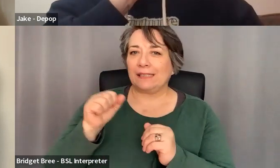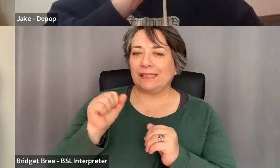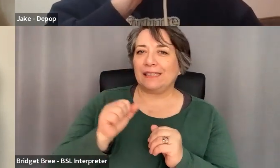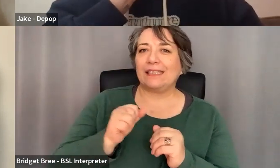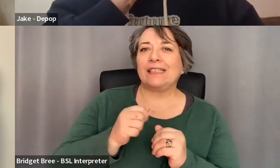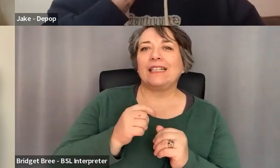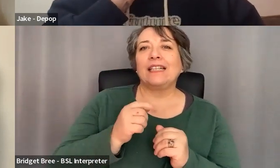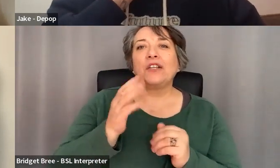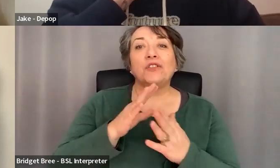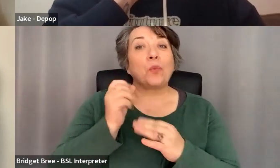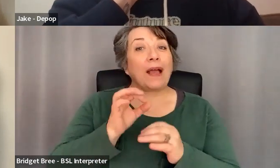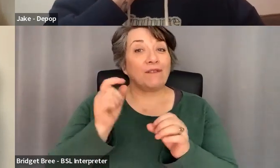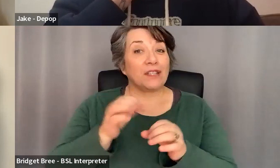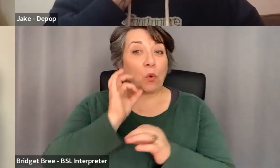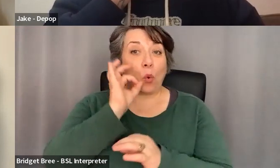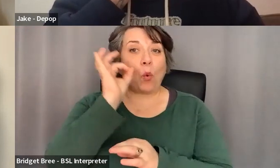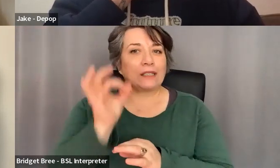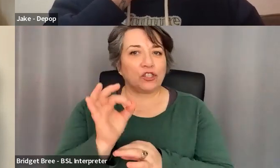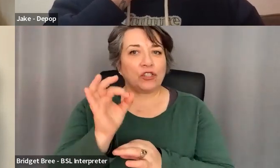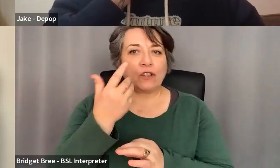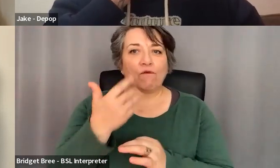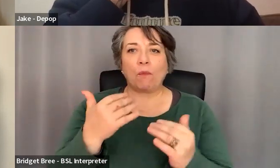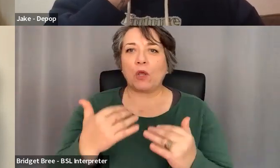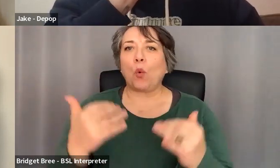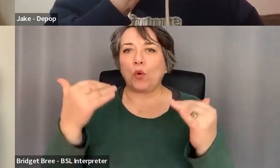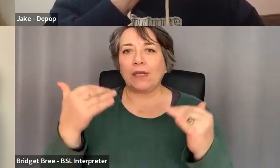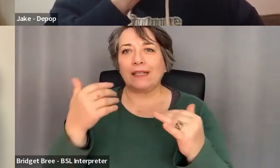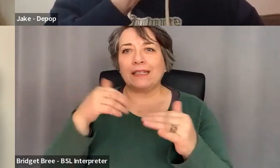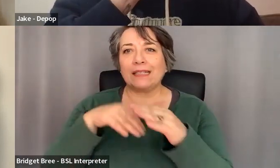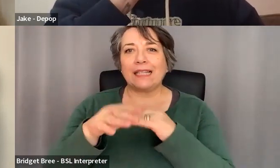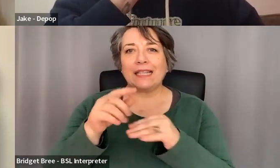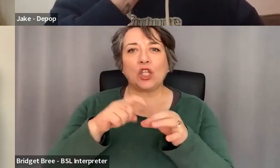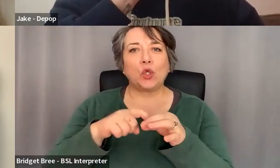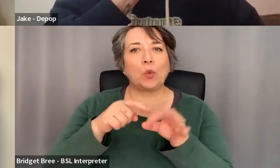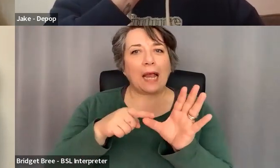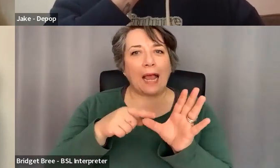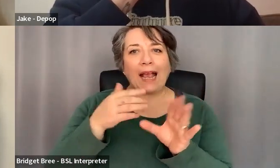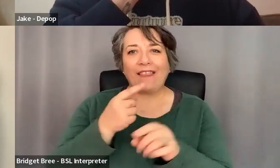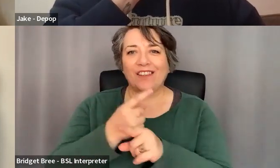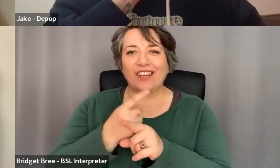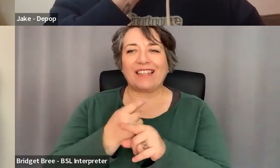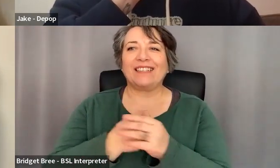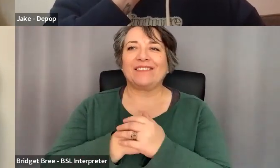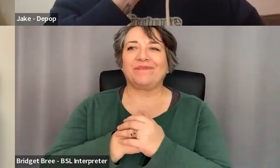questions from our from our audience and from the chat. Rachel will pose a few extra questioning interest our audience and Just while I'm like trying to work some of the tech. from the chat while I'm trying to work some of the tech.